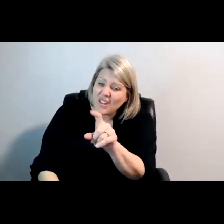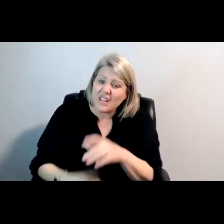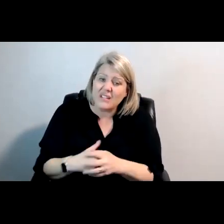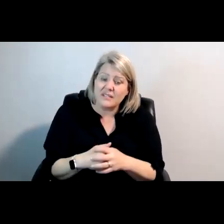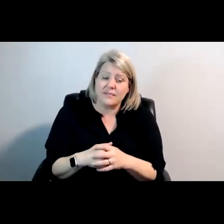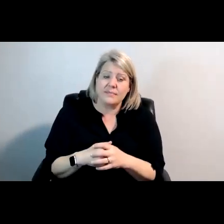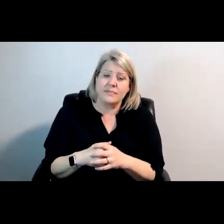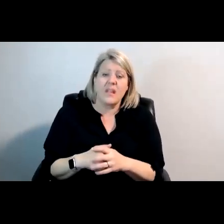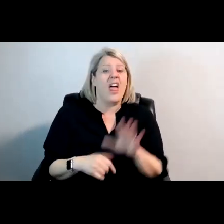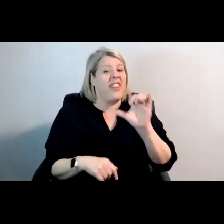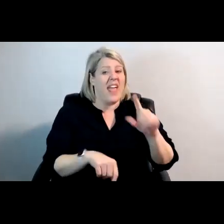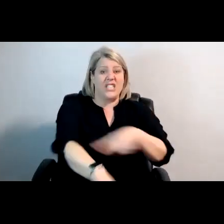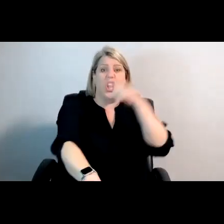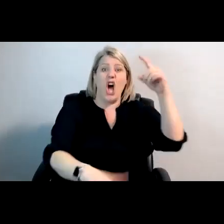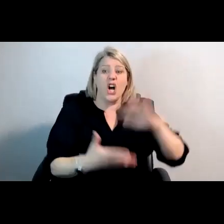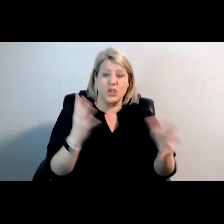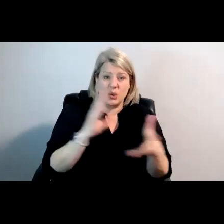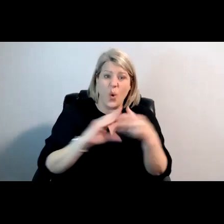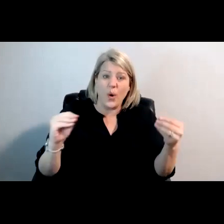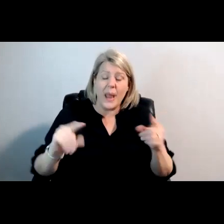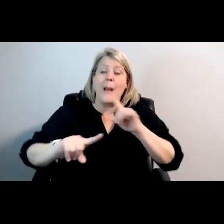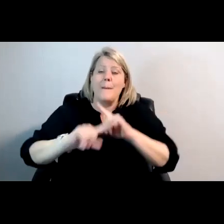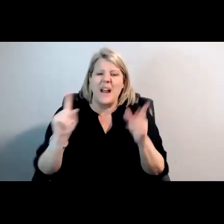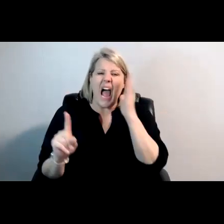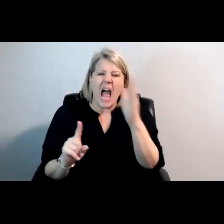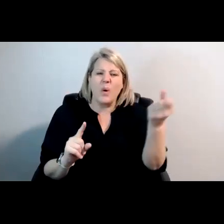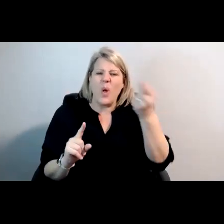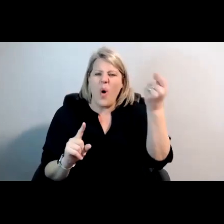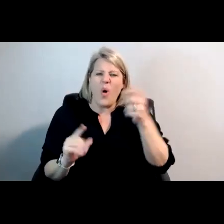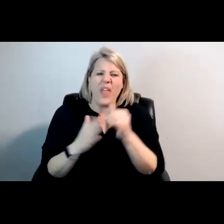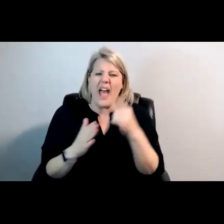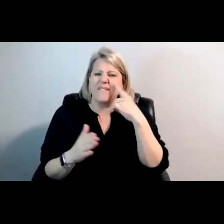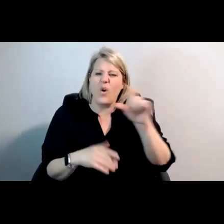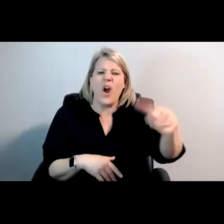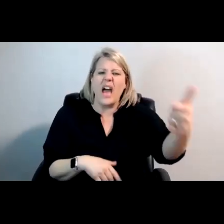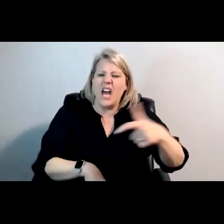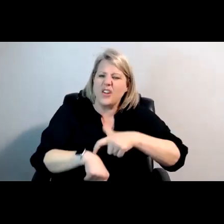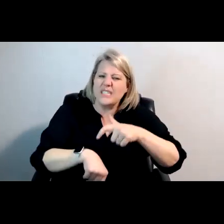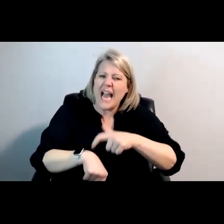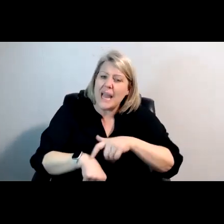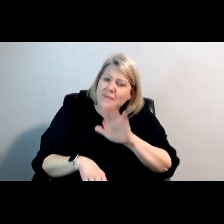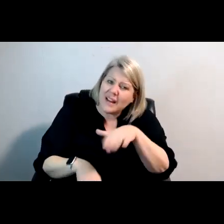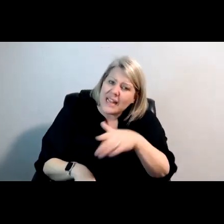[Leonard] That's a long story, but I'm going to have to discuss that for another time. [Tina] Oh, can you tell us a little bit about it?